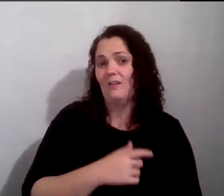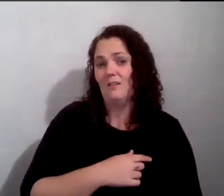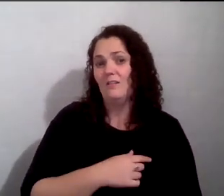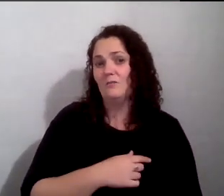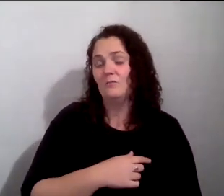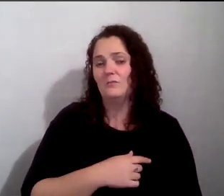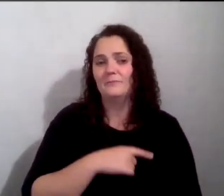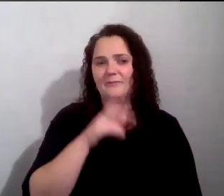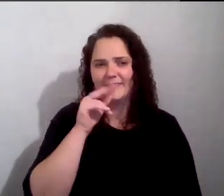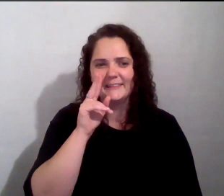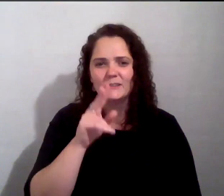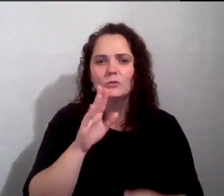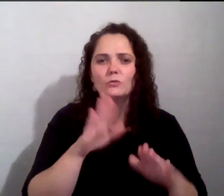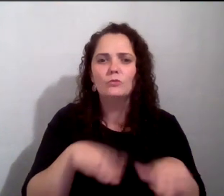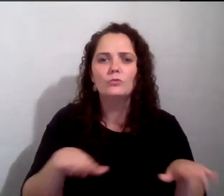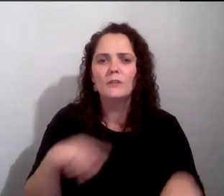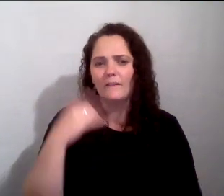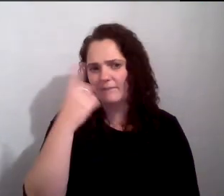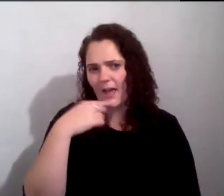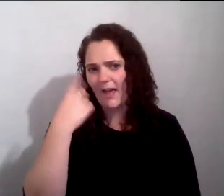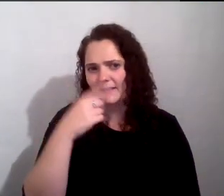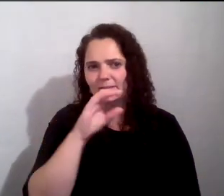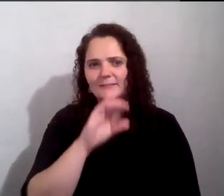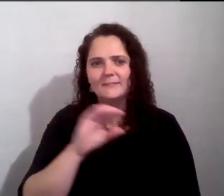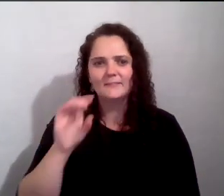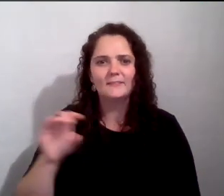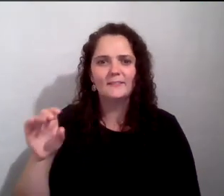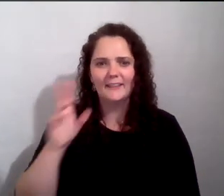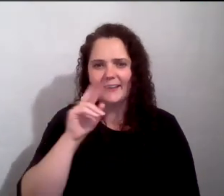we can see the shapes of the kites in the top part of the picture,